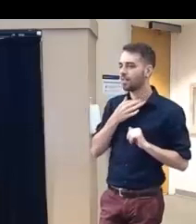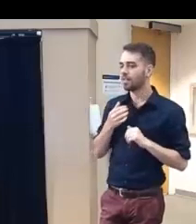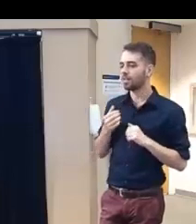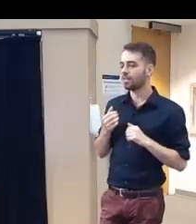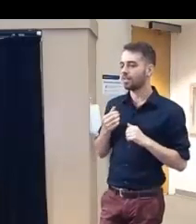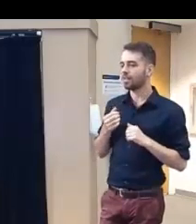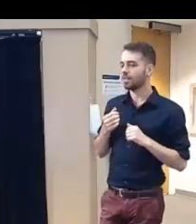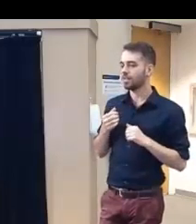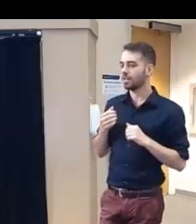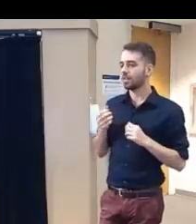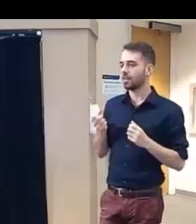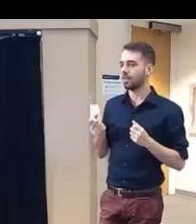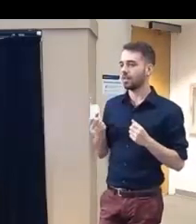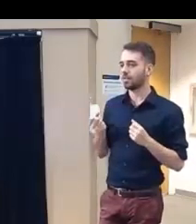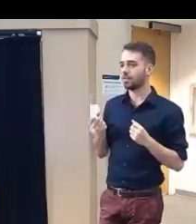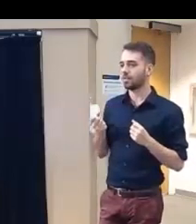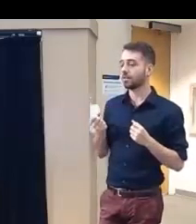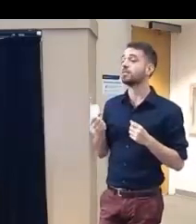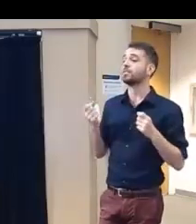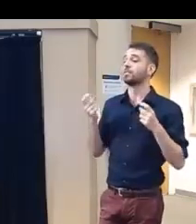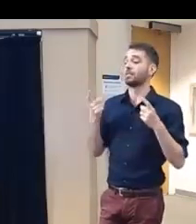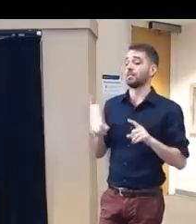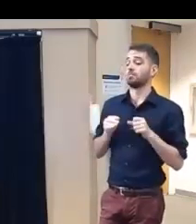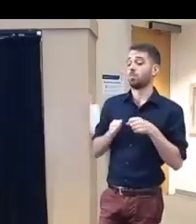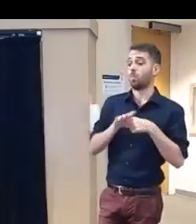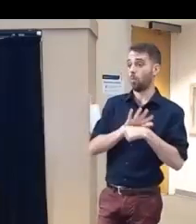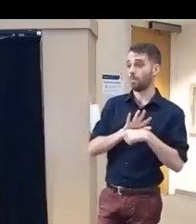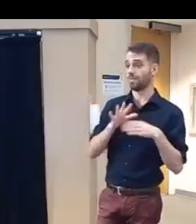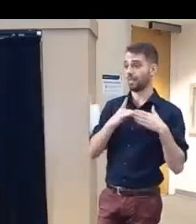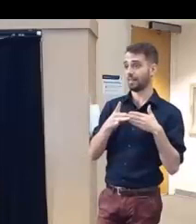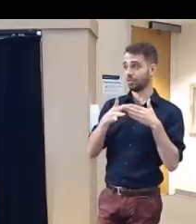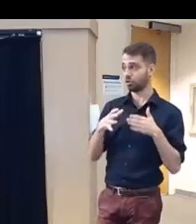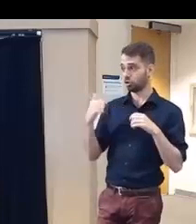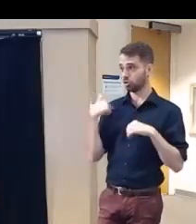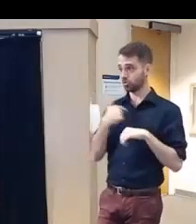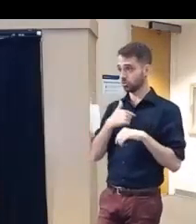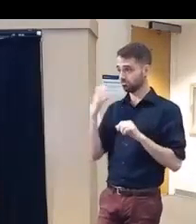disruption to education that happened in covid and how much did that fuel a kind of re-examination of